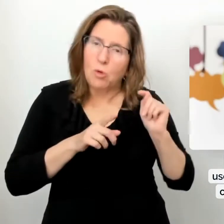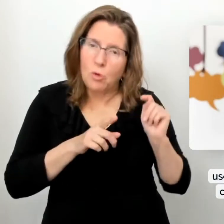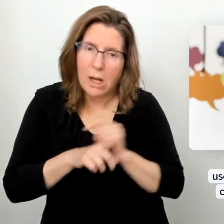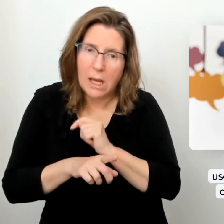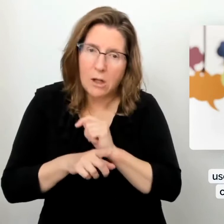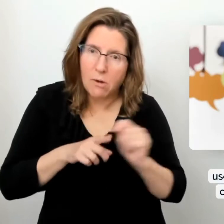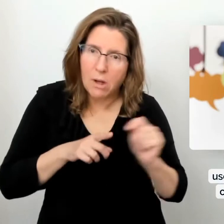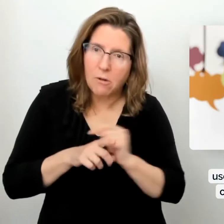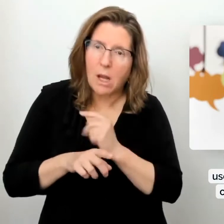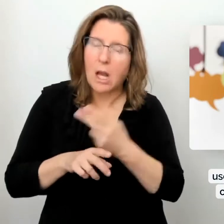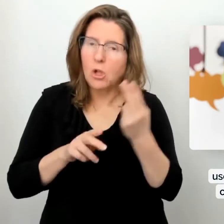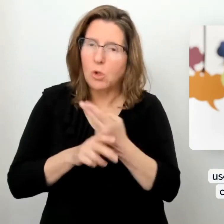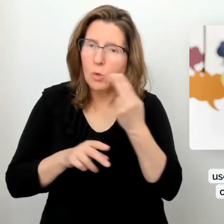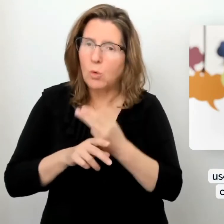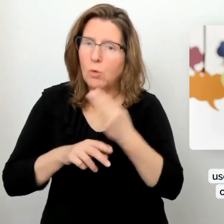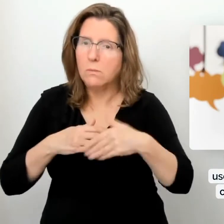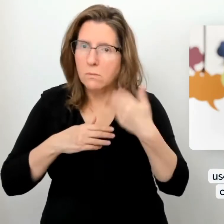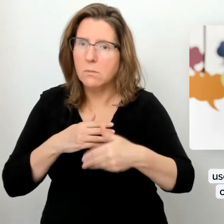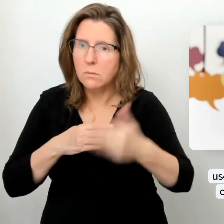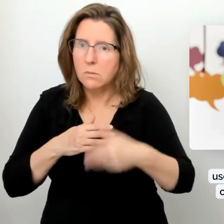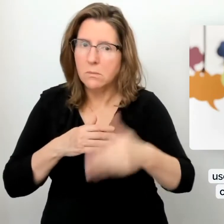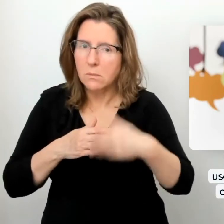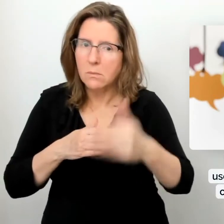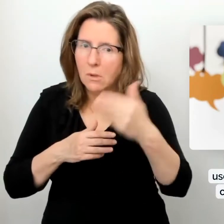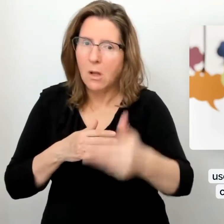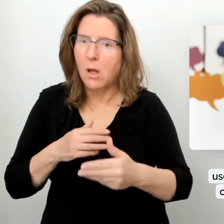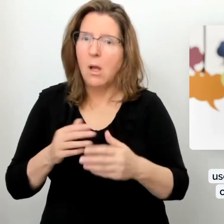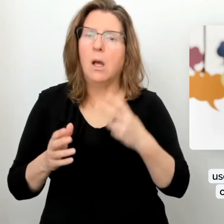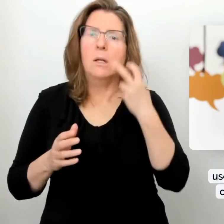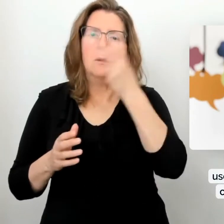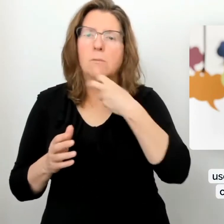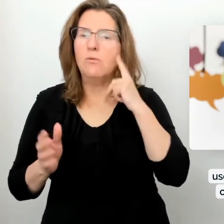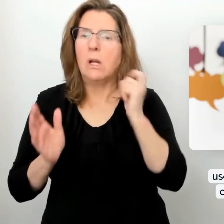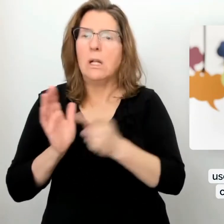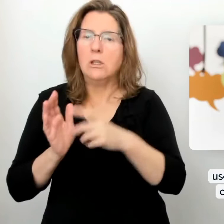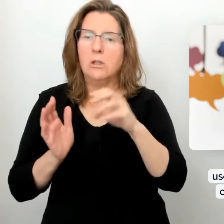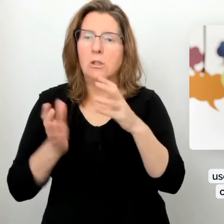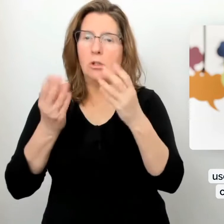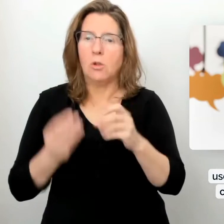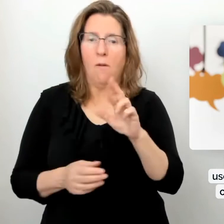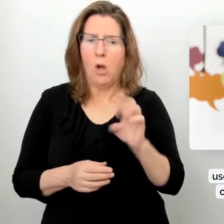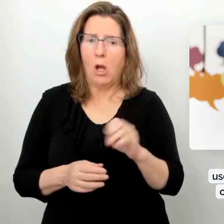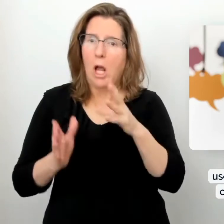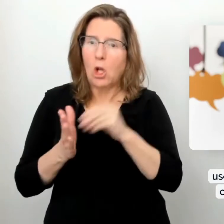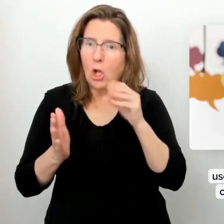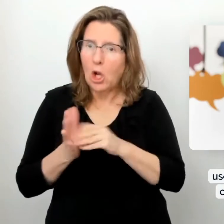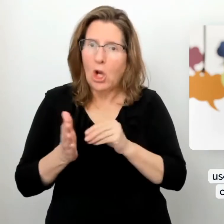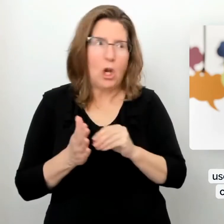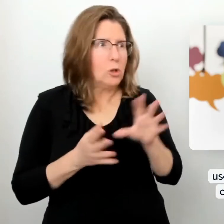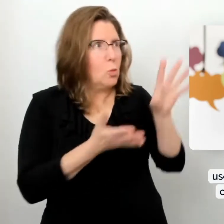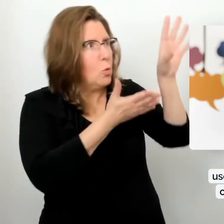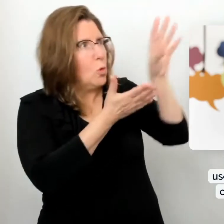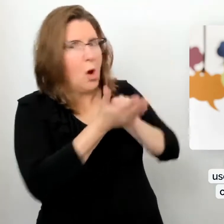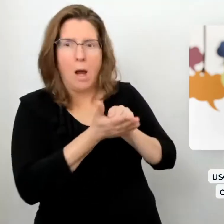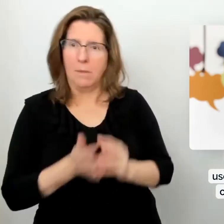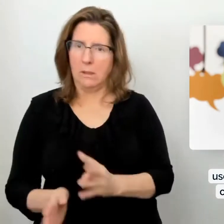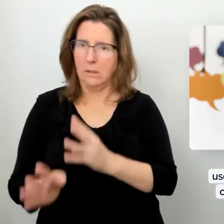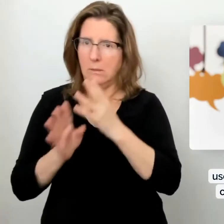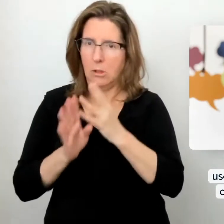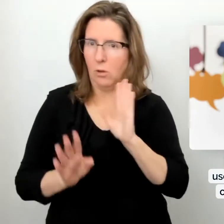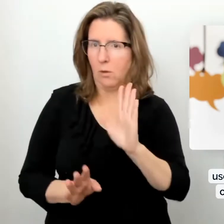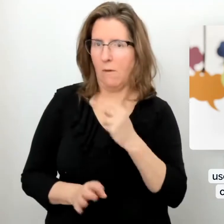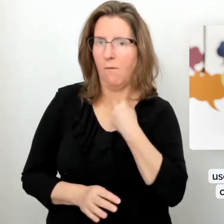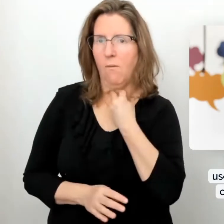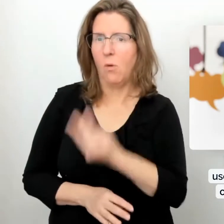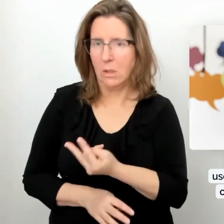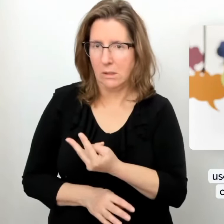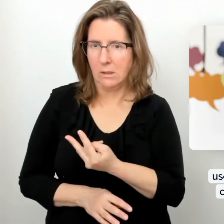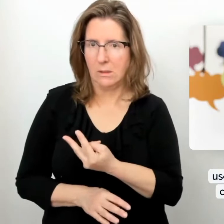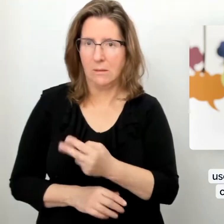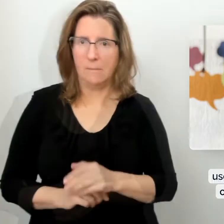Through training and ongoing use, speech-to-text software can "learn" to recognize the user's voice.